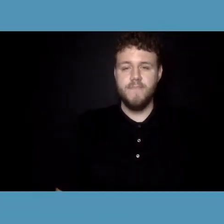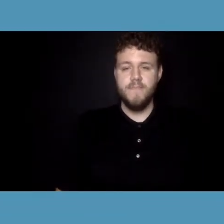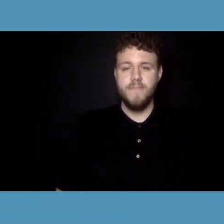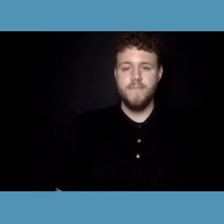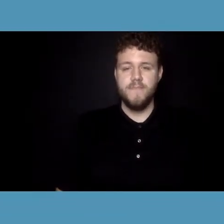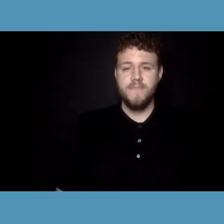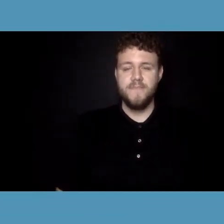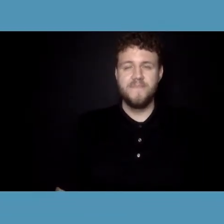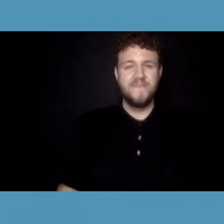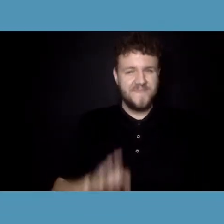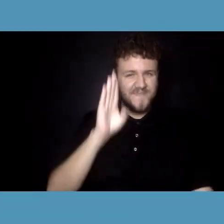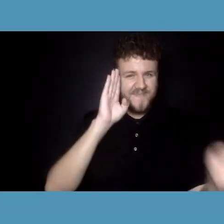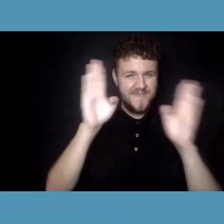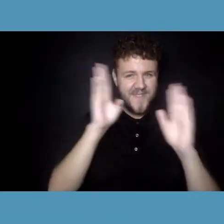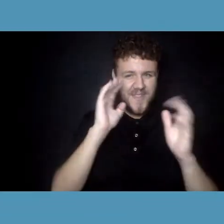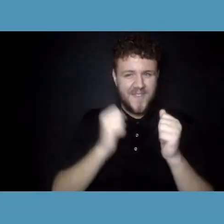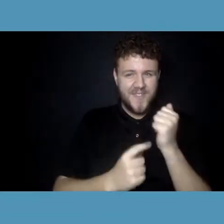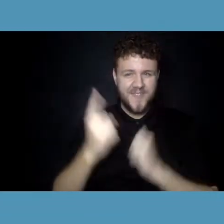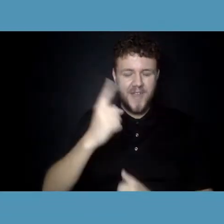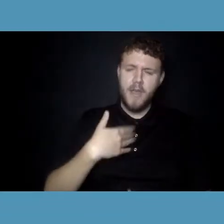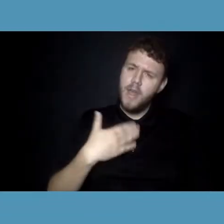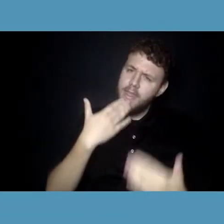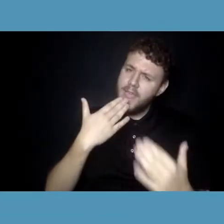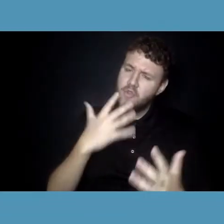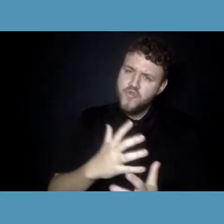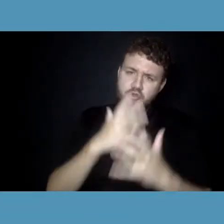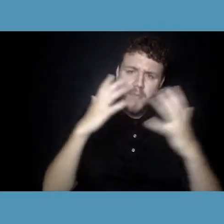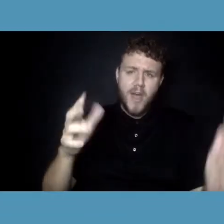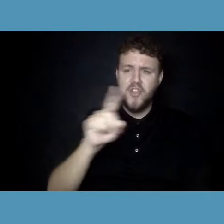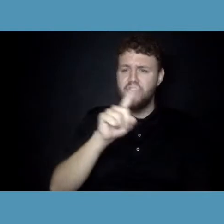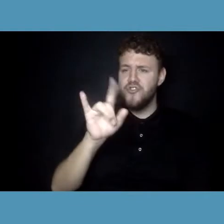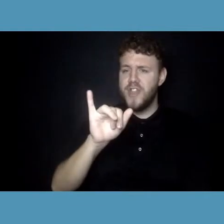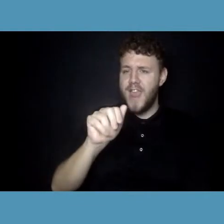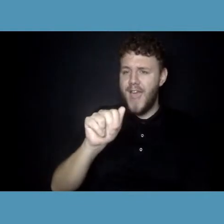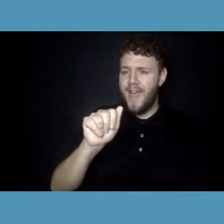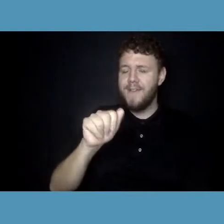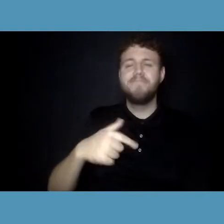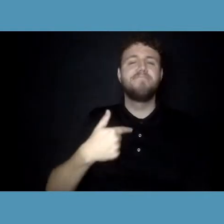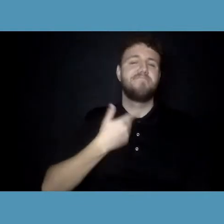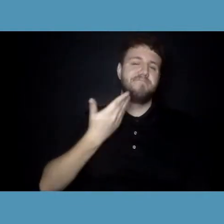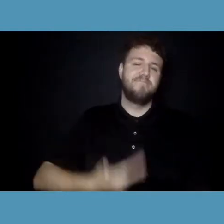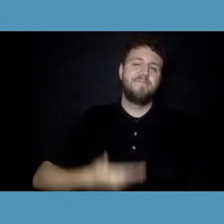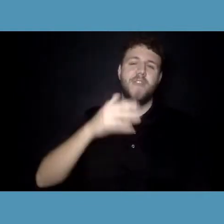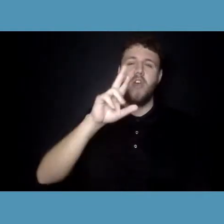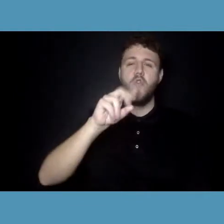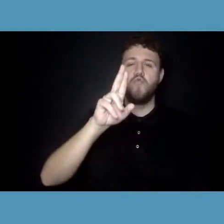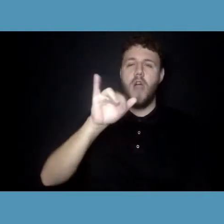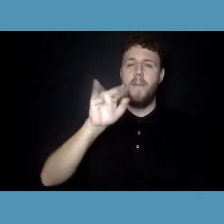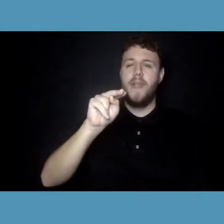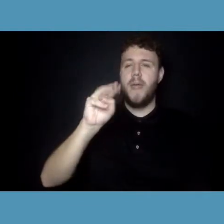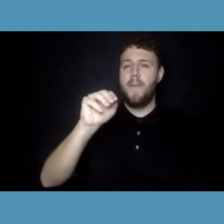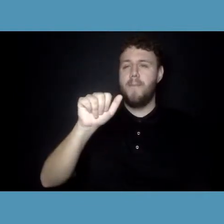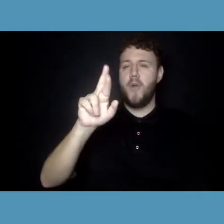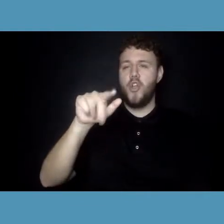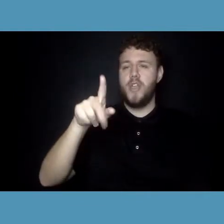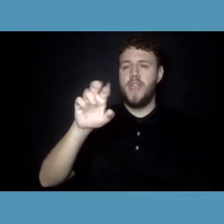Hi, thank you so much my name is Robin Marquis and my pronouns are they/them pronouns. I'm a